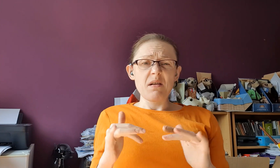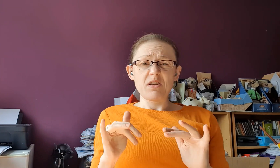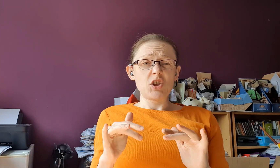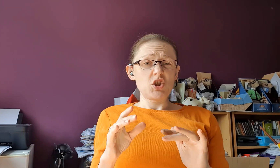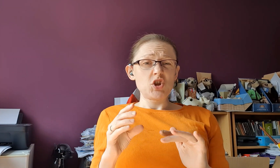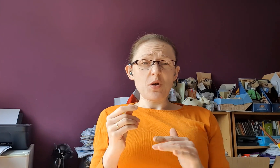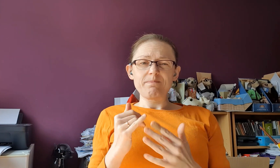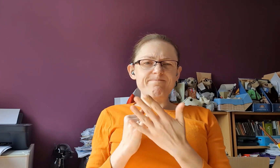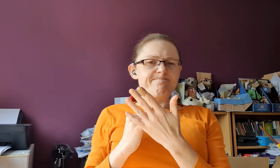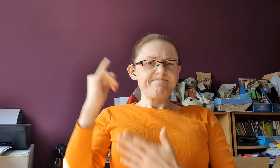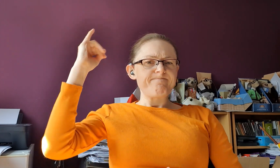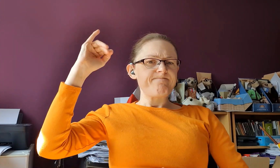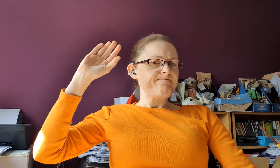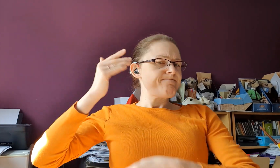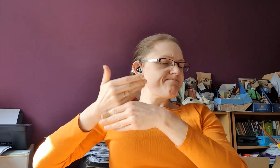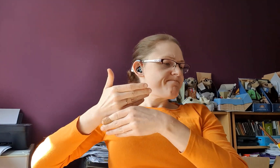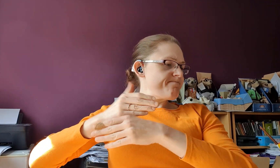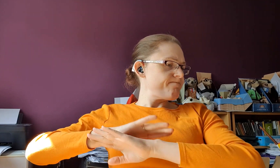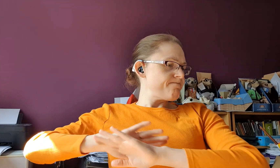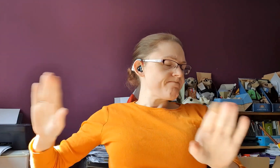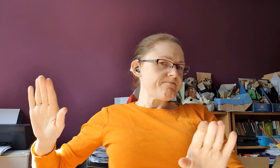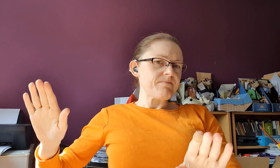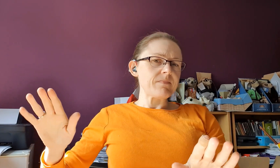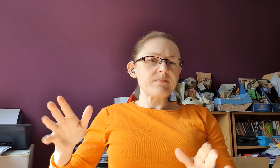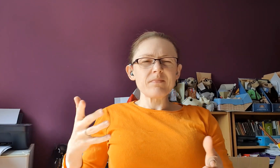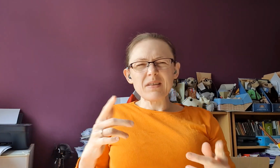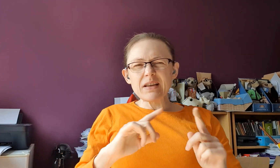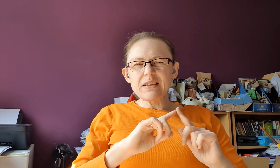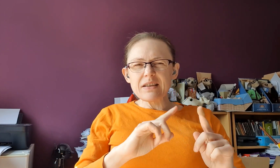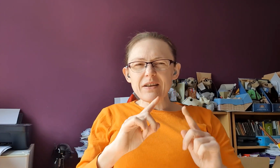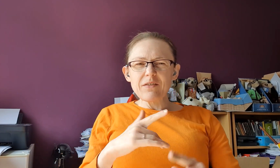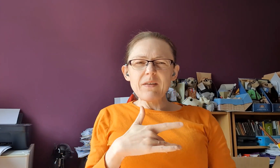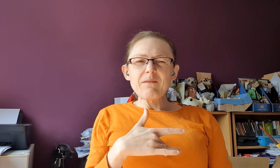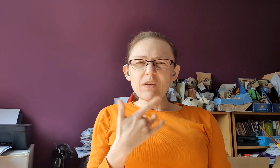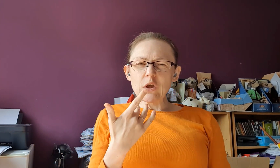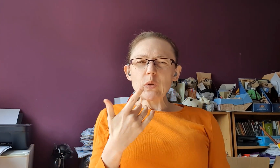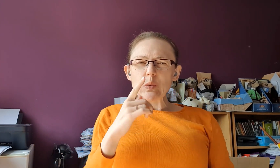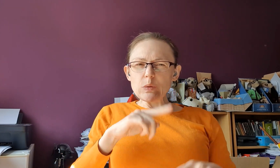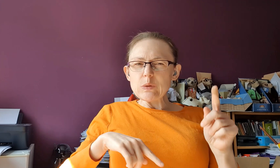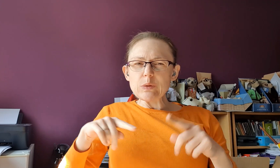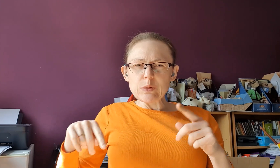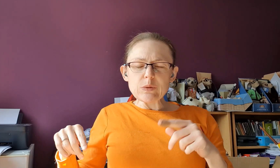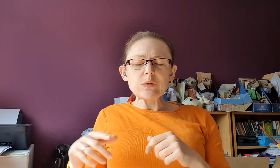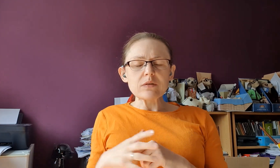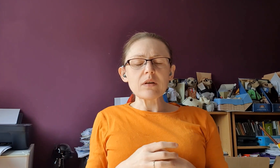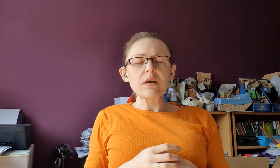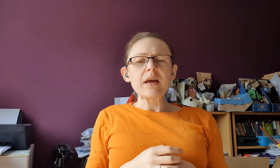Some outright reject any notion of God. There are lots of different views.